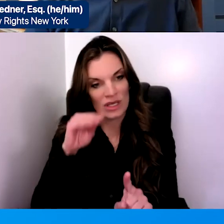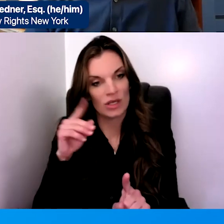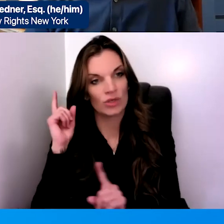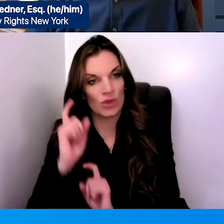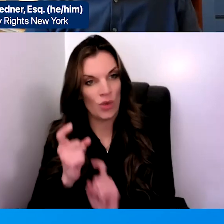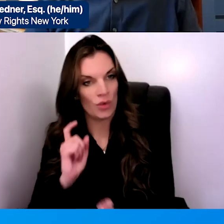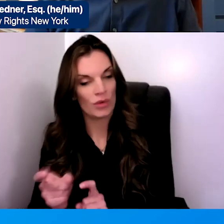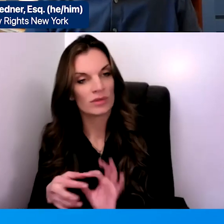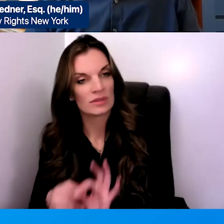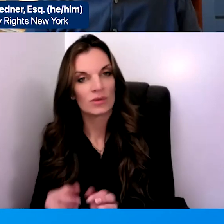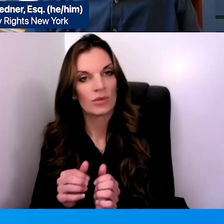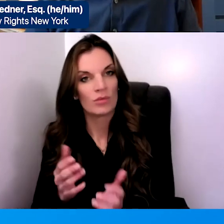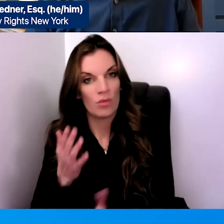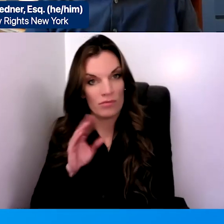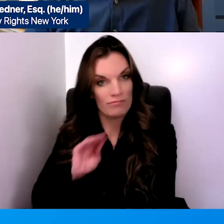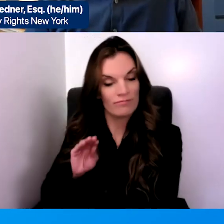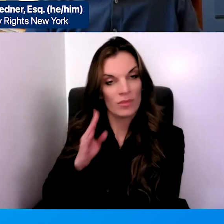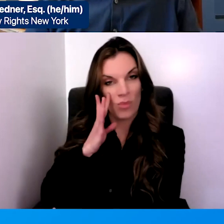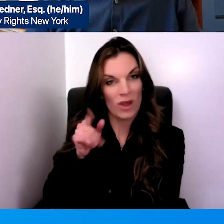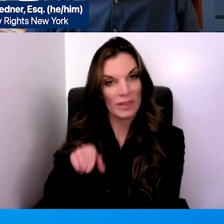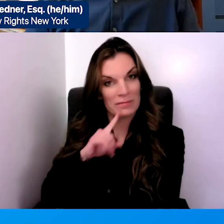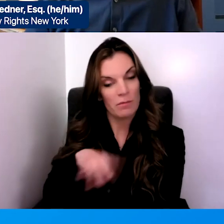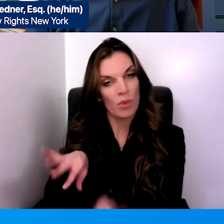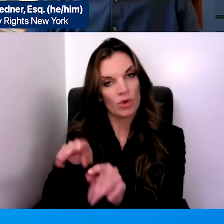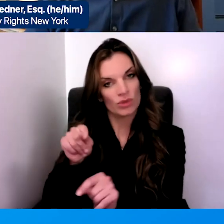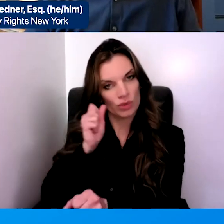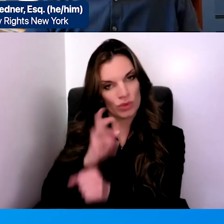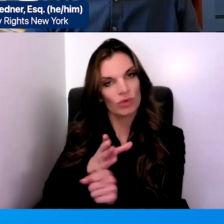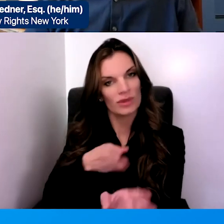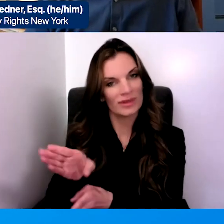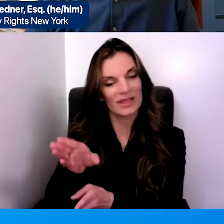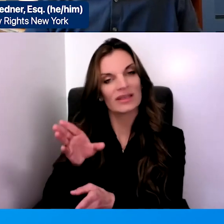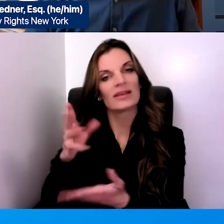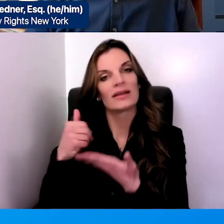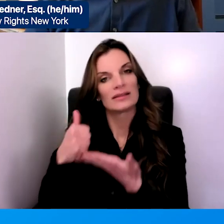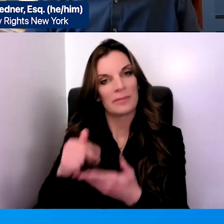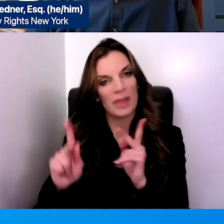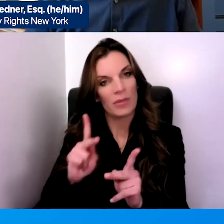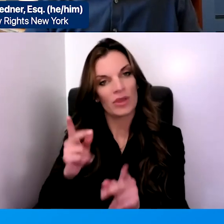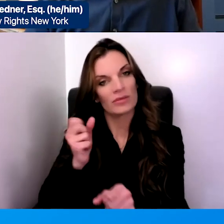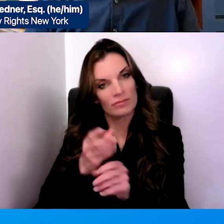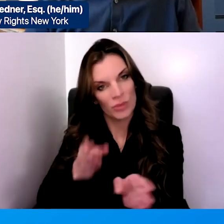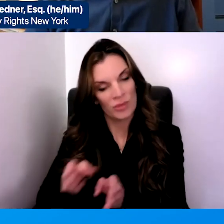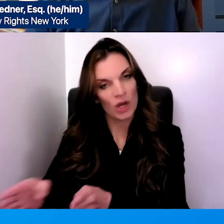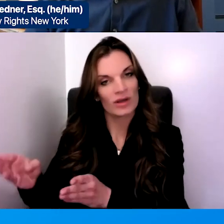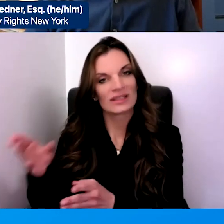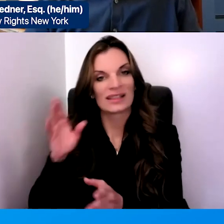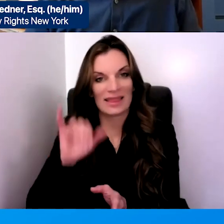about the importance of being proactive and assisting folks in the preparedness phase. Because that is how we can truly